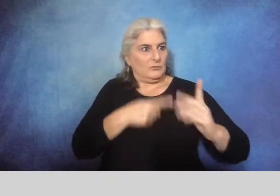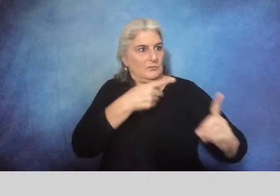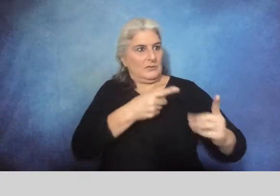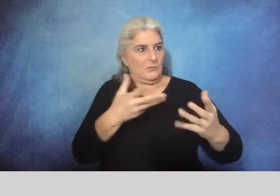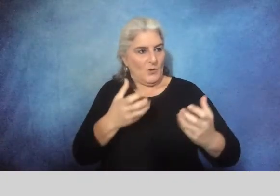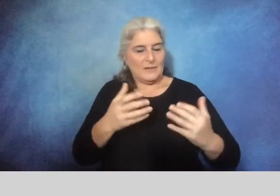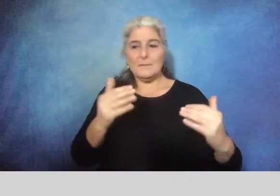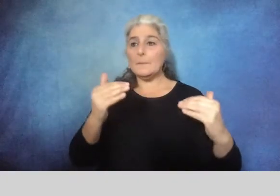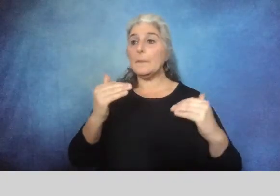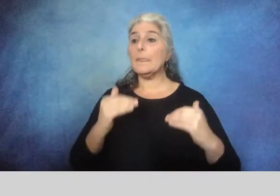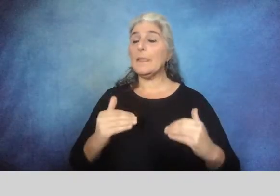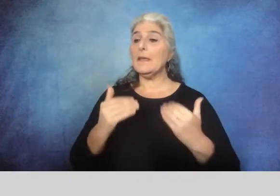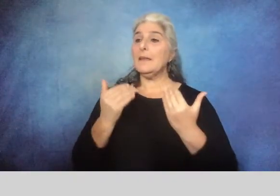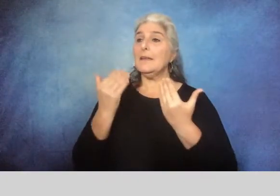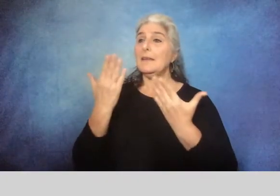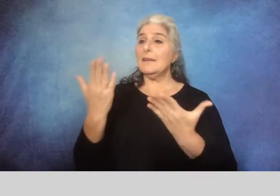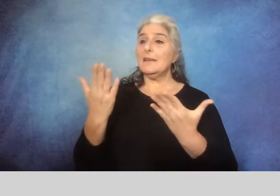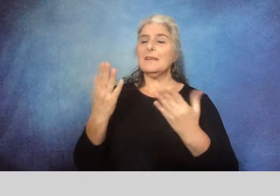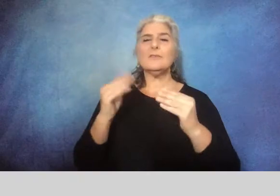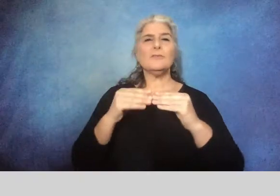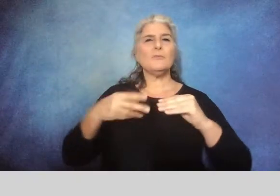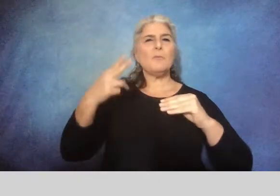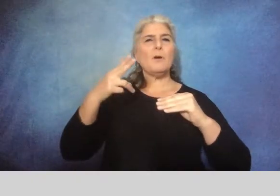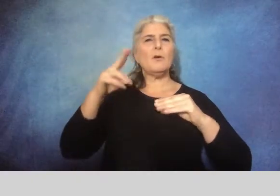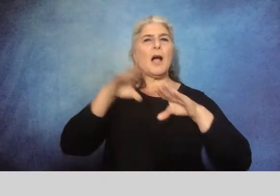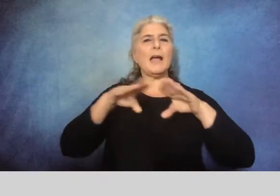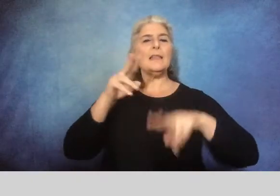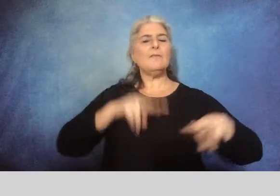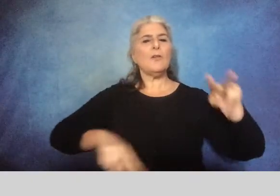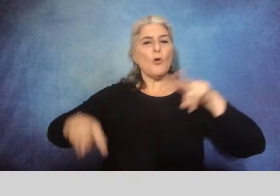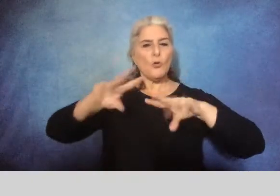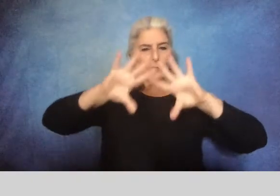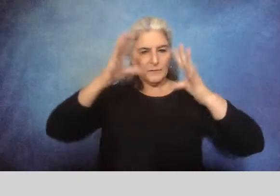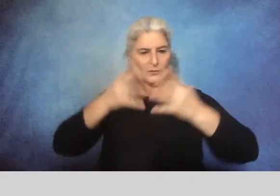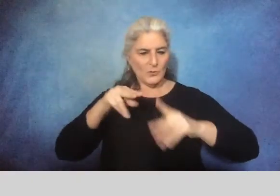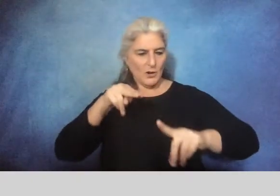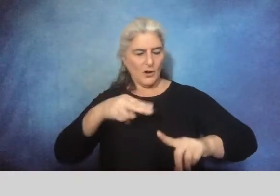So here is the higher level overview of the host.py